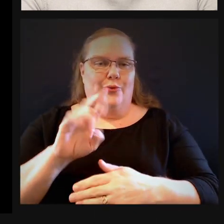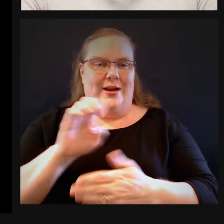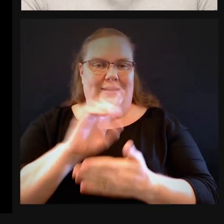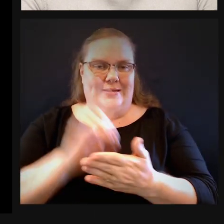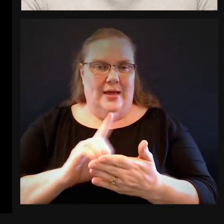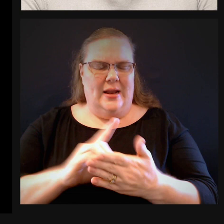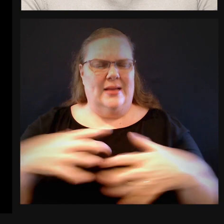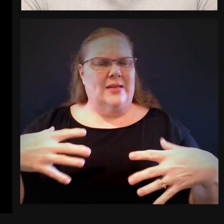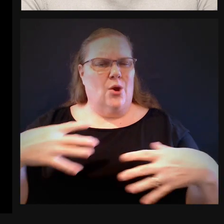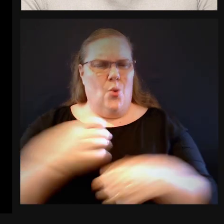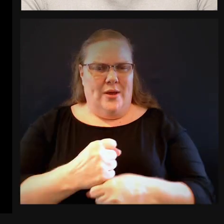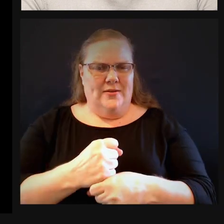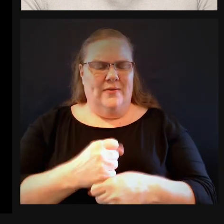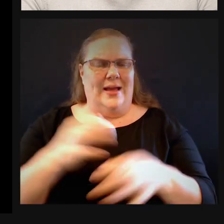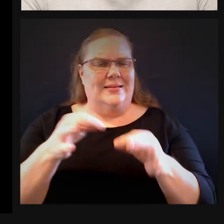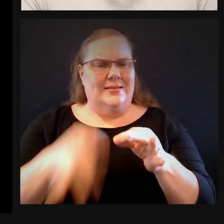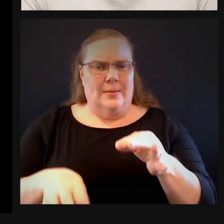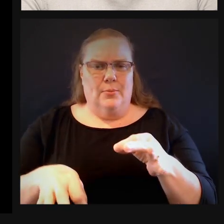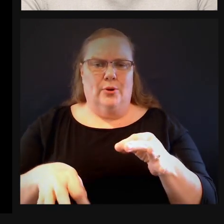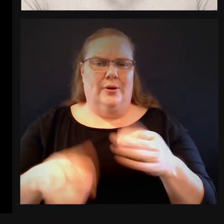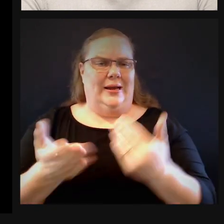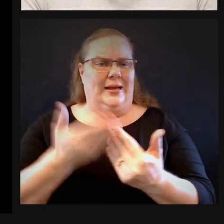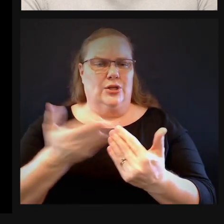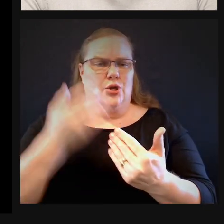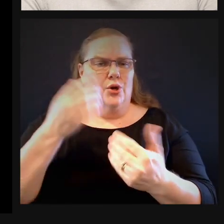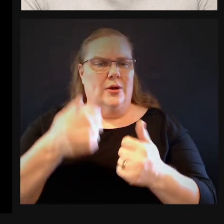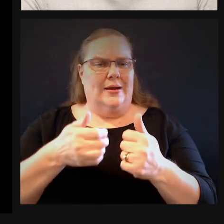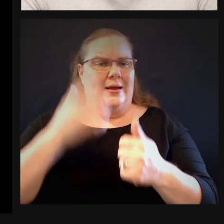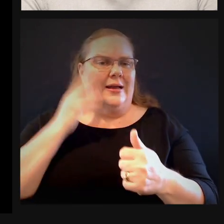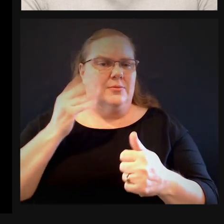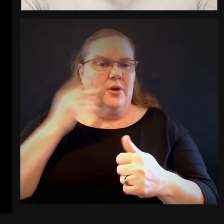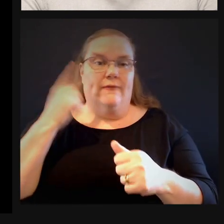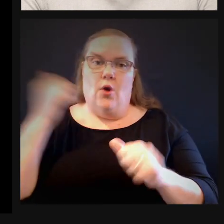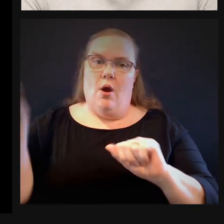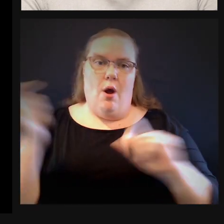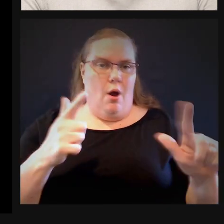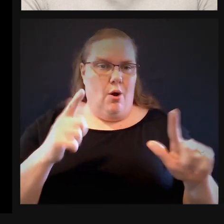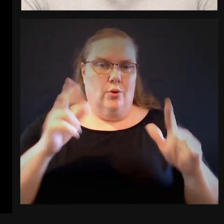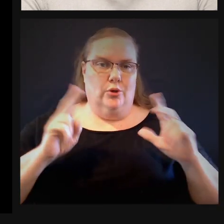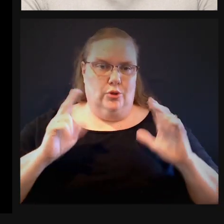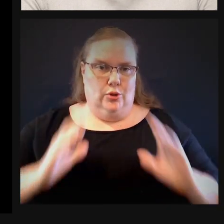and simpler experience for users. Secondly, having accessibility standards